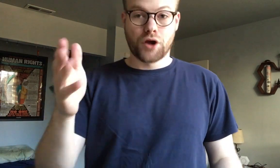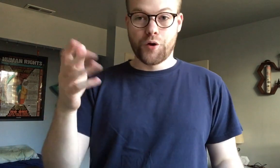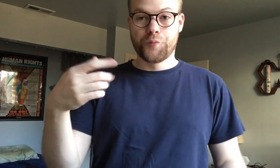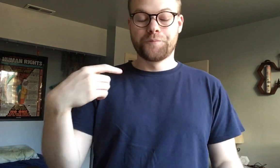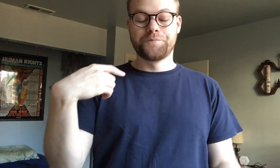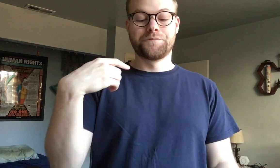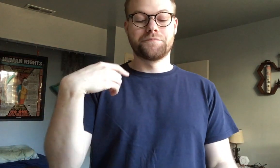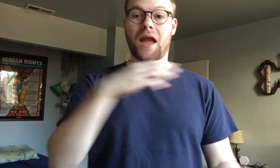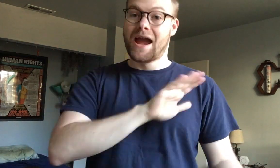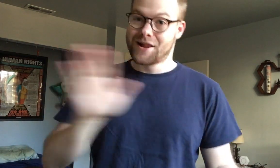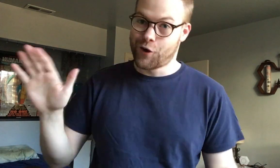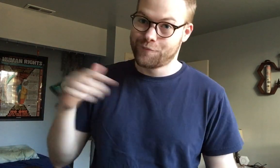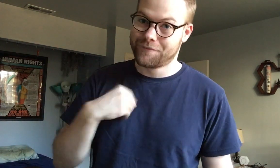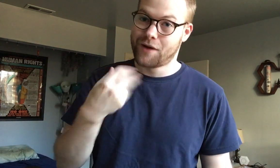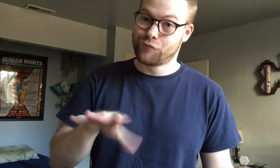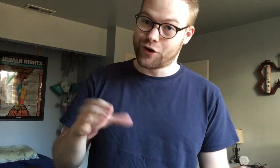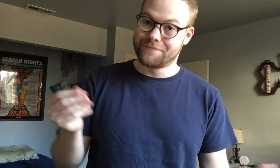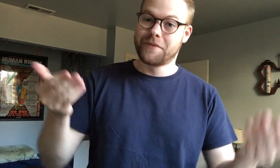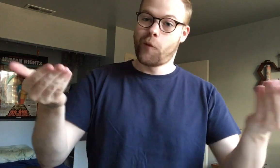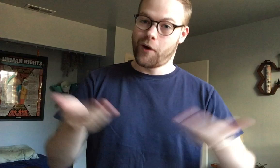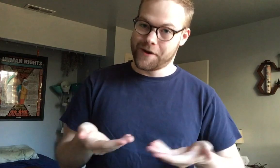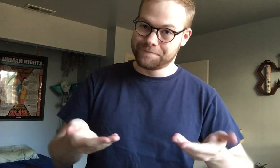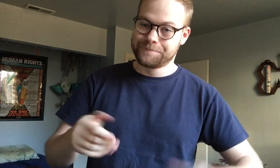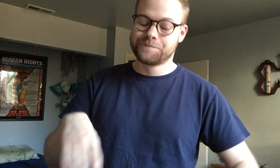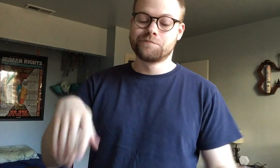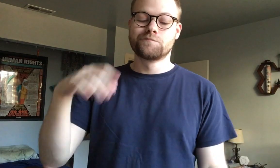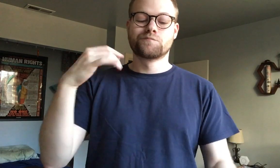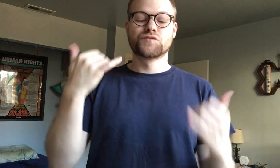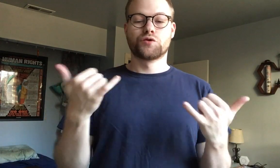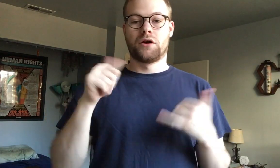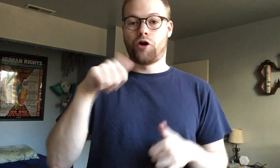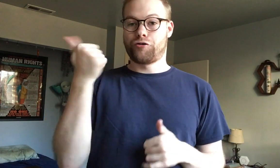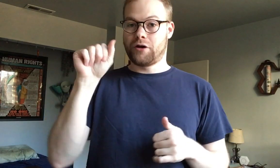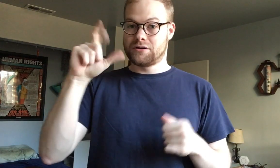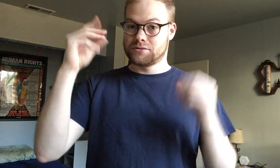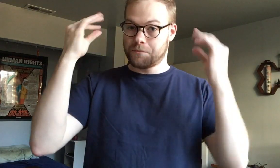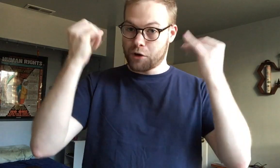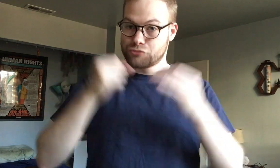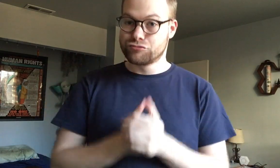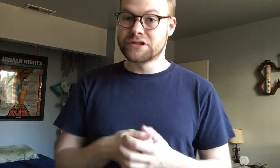So. Hello, I’m Rogan and welcome. Today’s another ASL Ponderings.